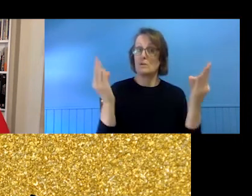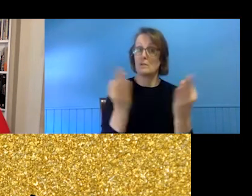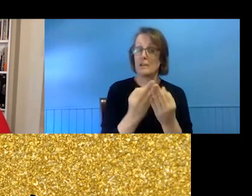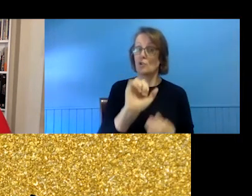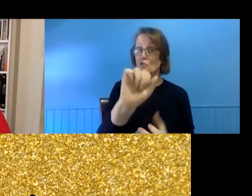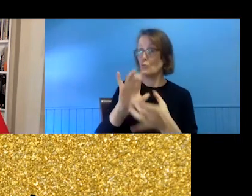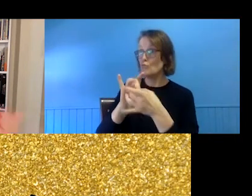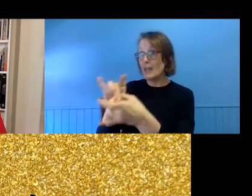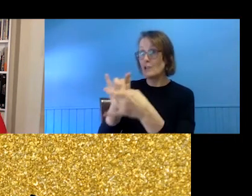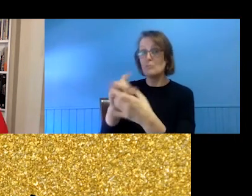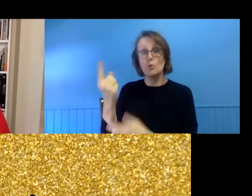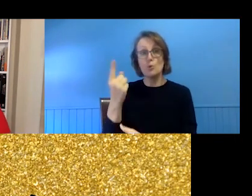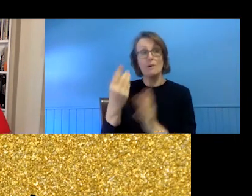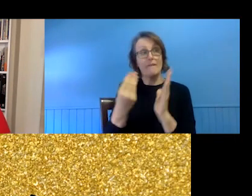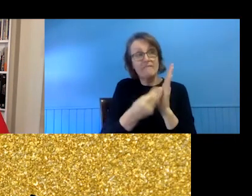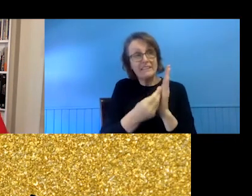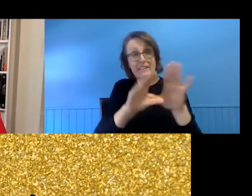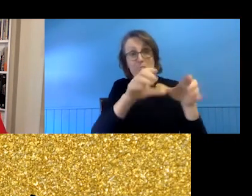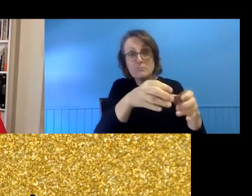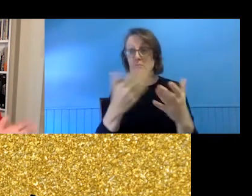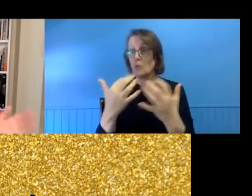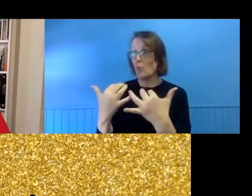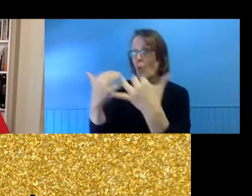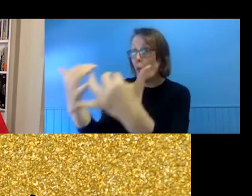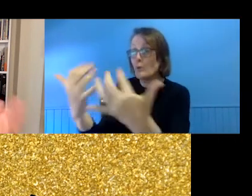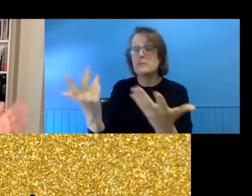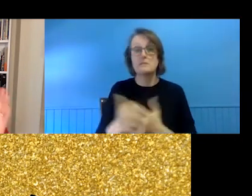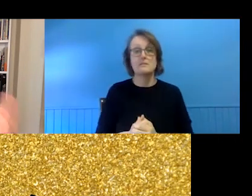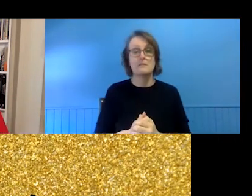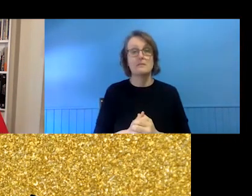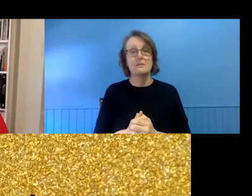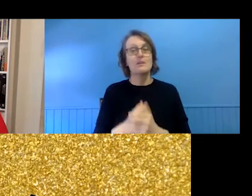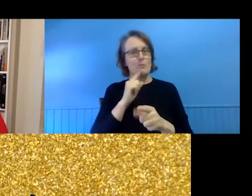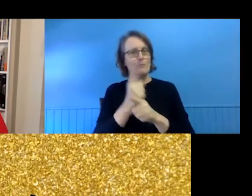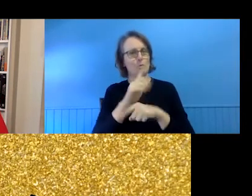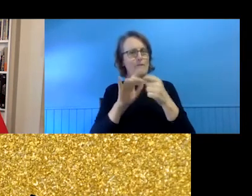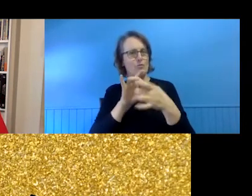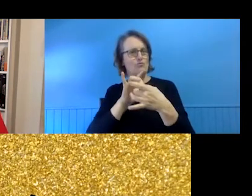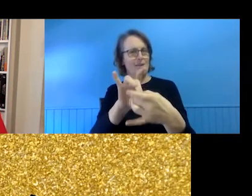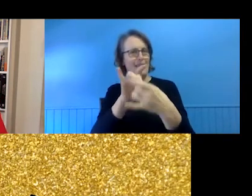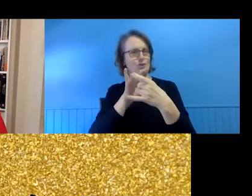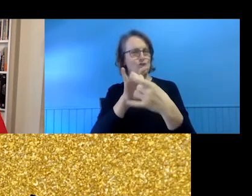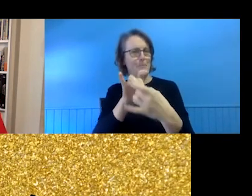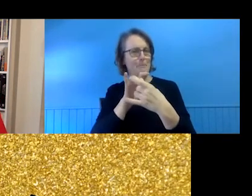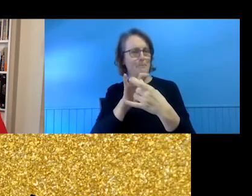might be with your funding bodies or your audience. I'm talking about the relationship between those two halves when I'm talking about